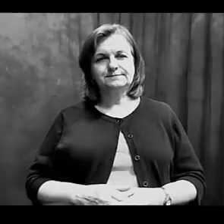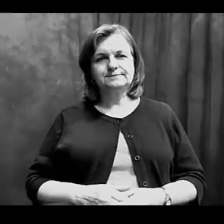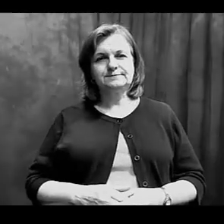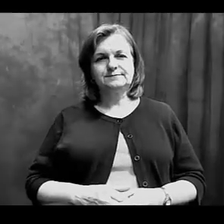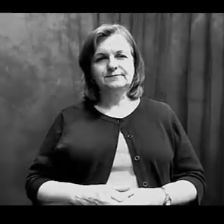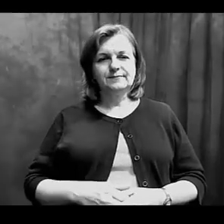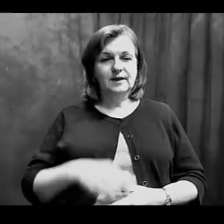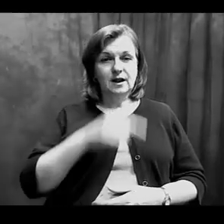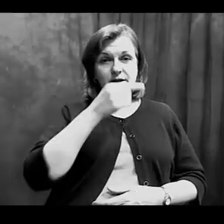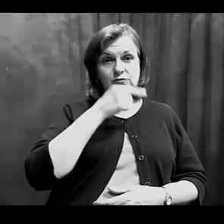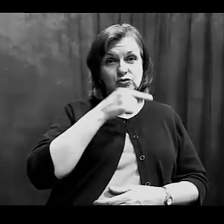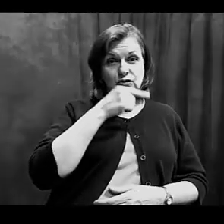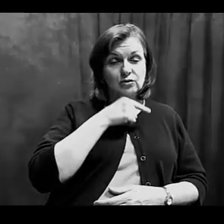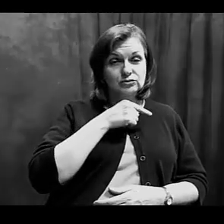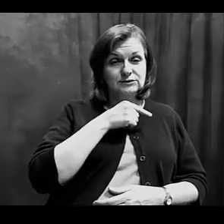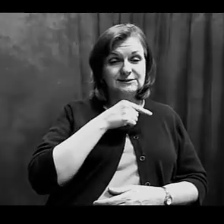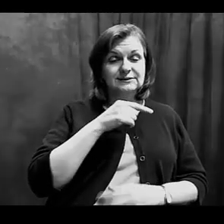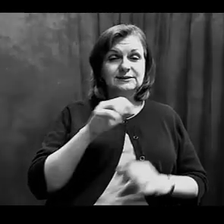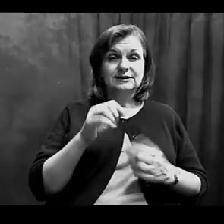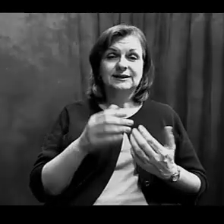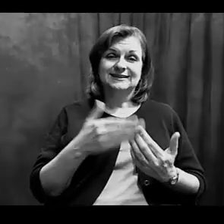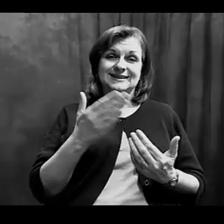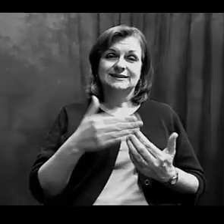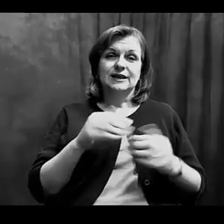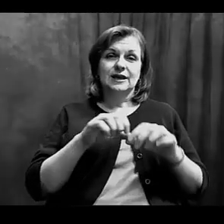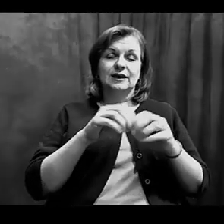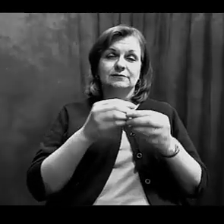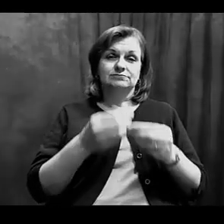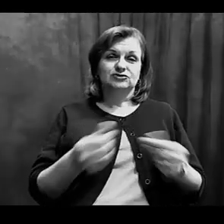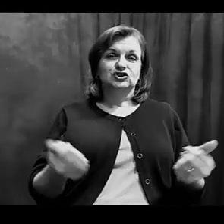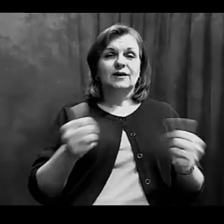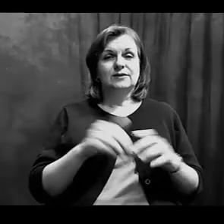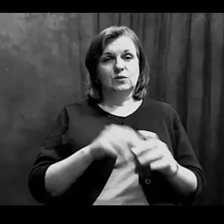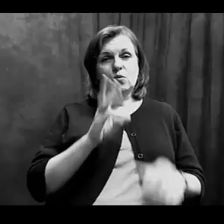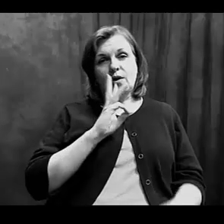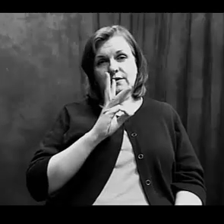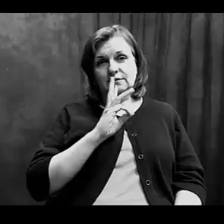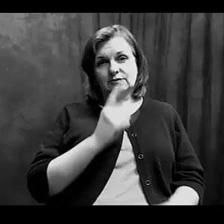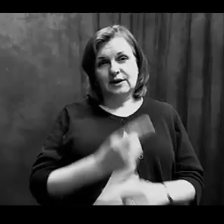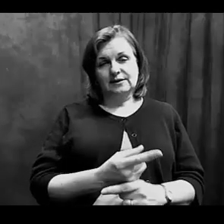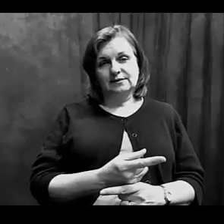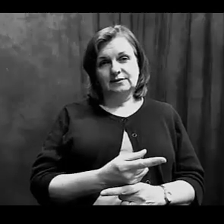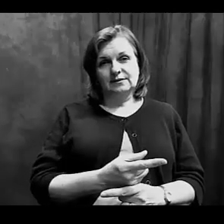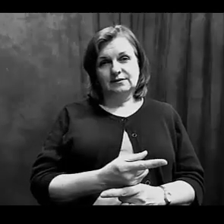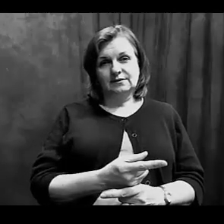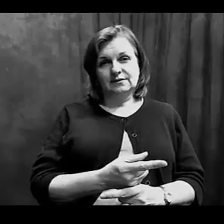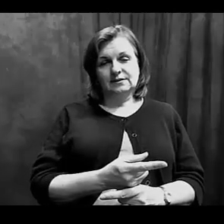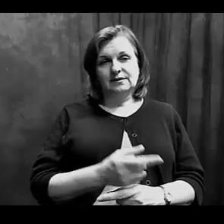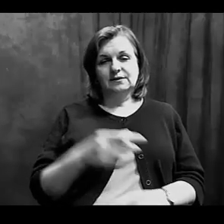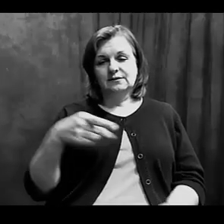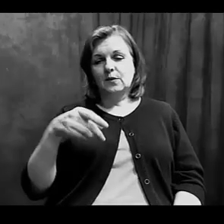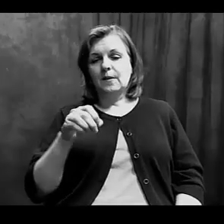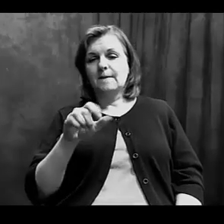now as it stands glucose sugars can be easily broken down in water right [can you dissolve bread in water?]